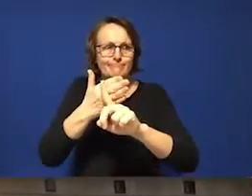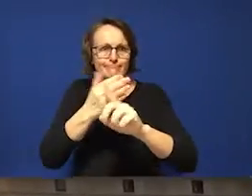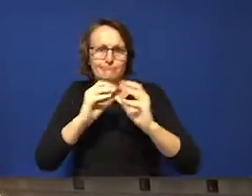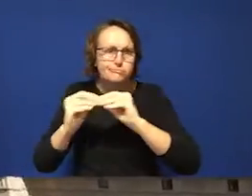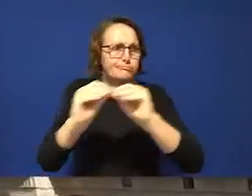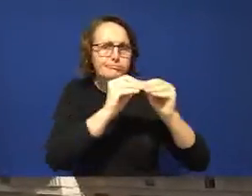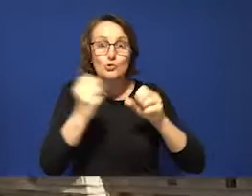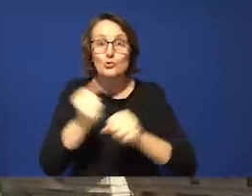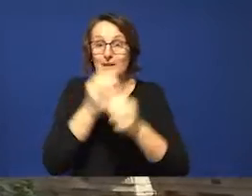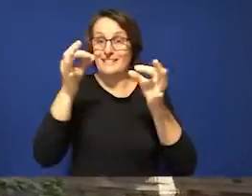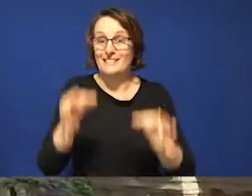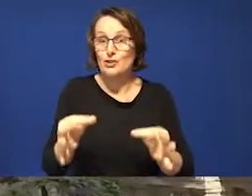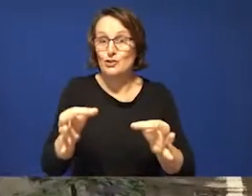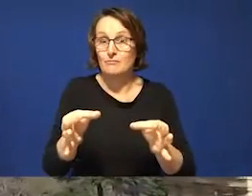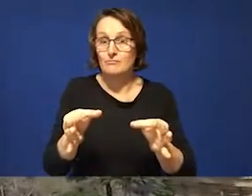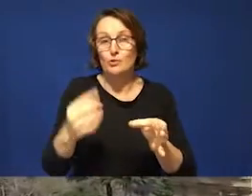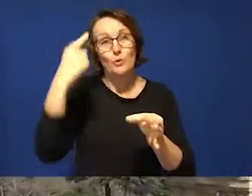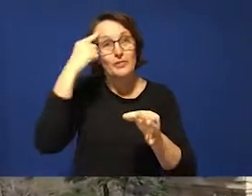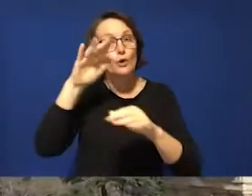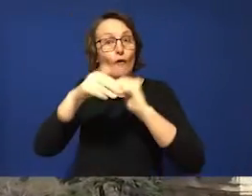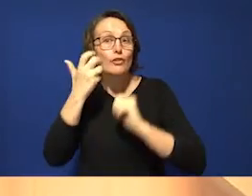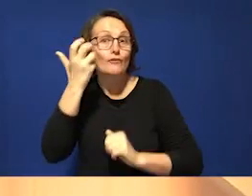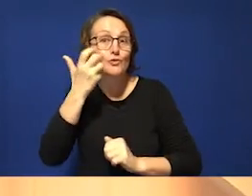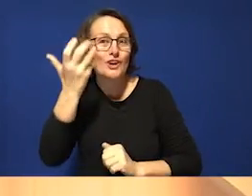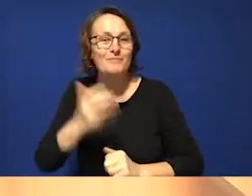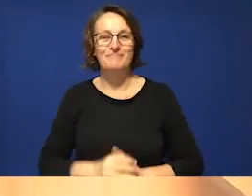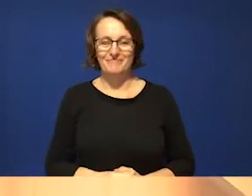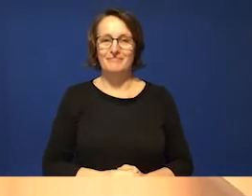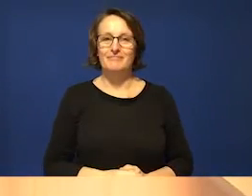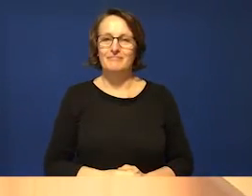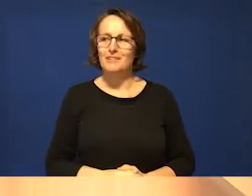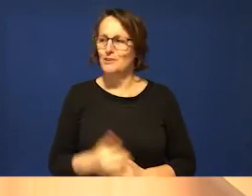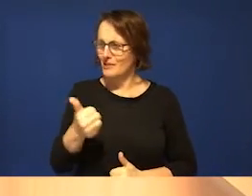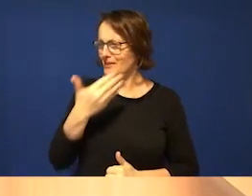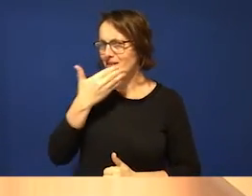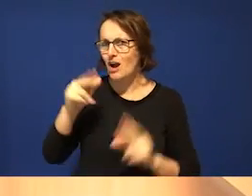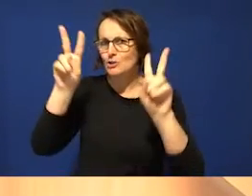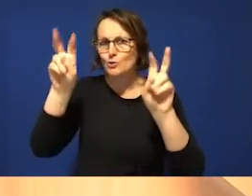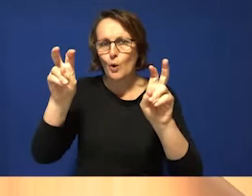So I think that frames the conversation very nicely, but to put it in context, what I think we need to do